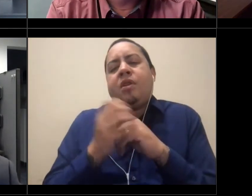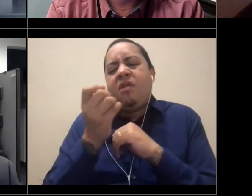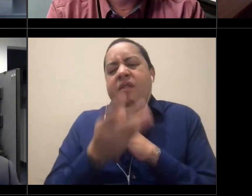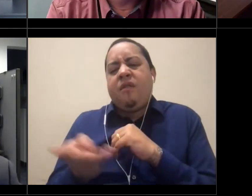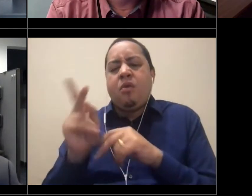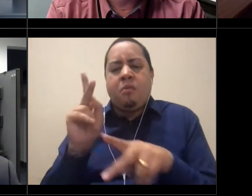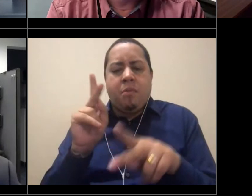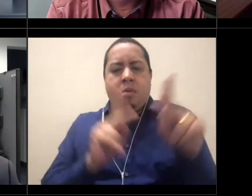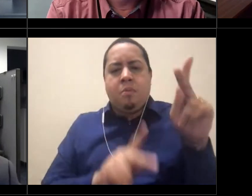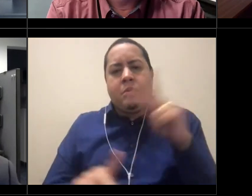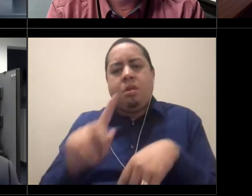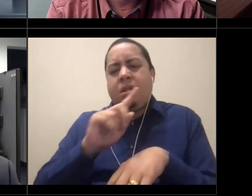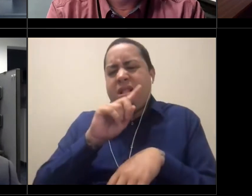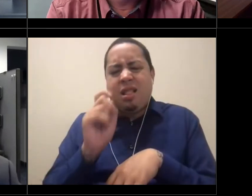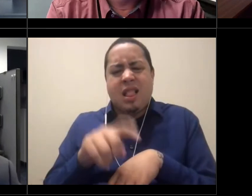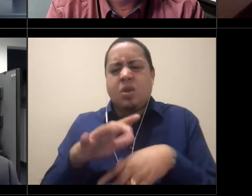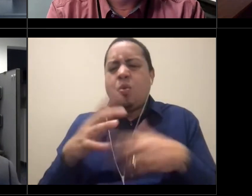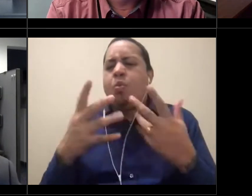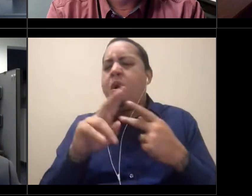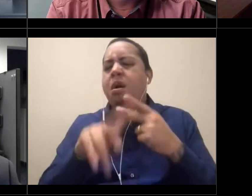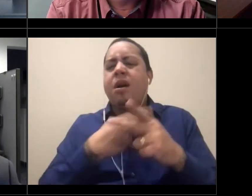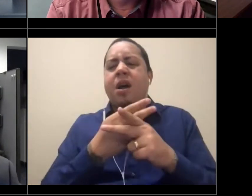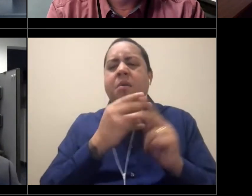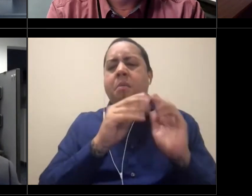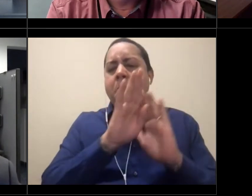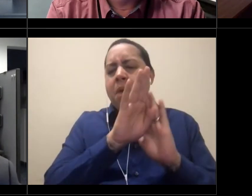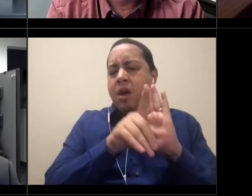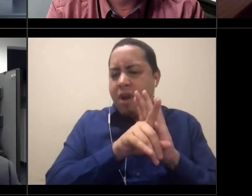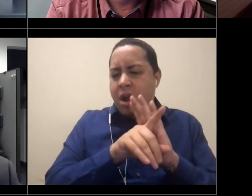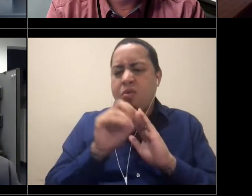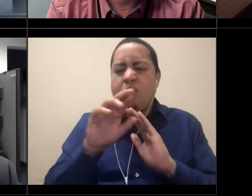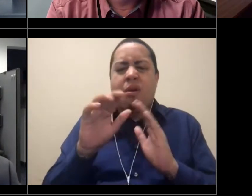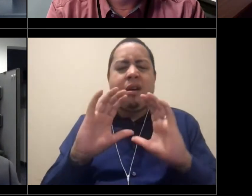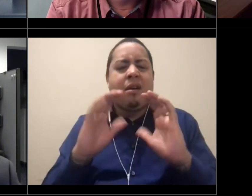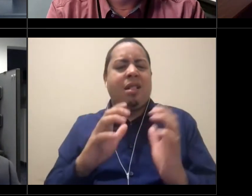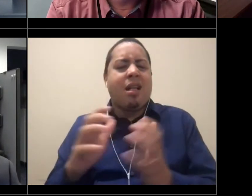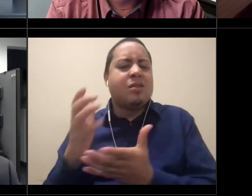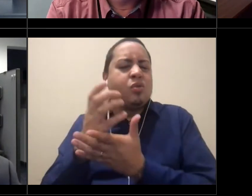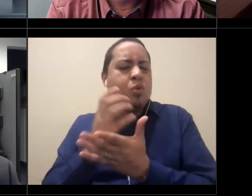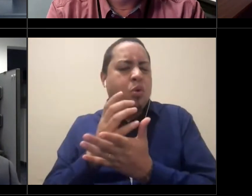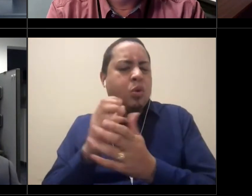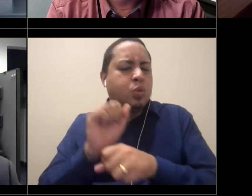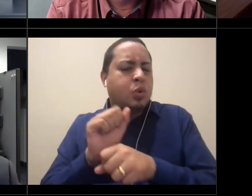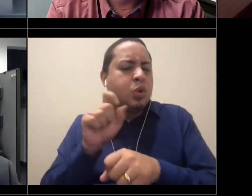"What kind of background or classes would you take if you wanted to help work on satellites?"